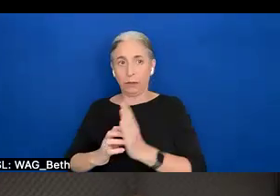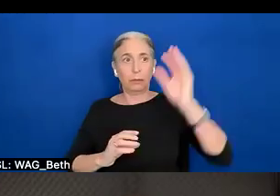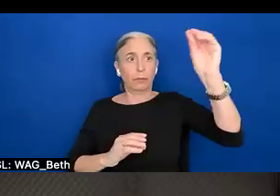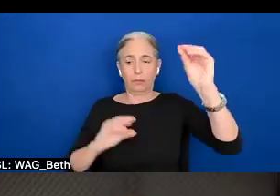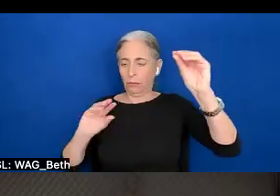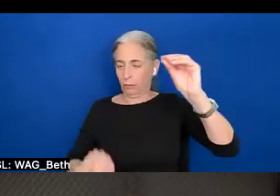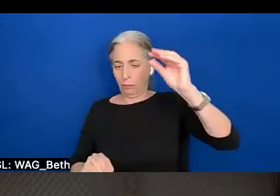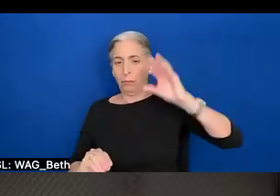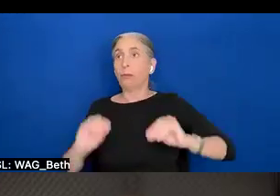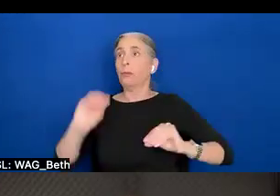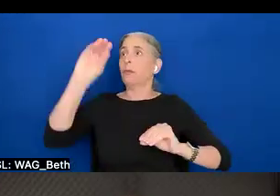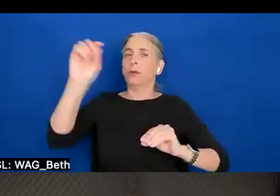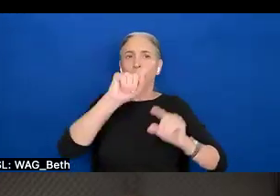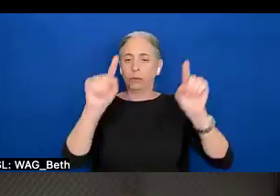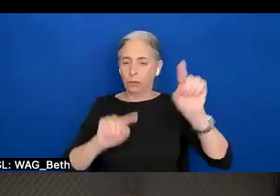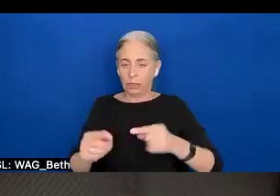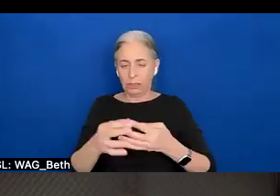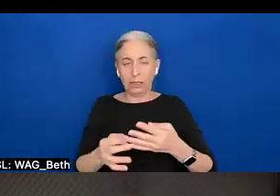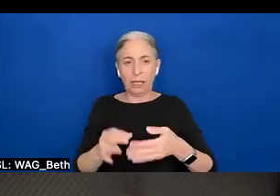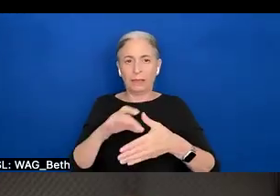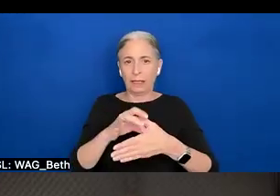the content that you want to read.